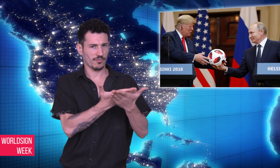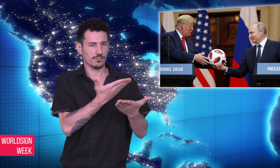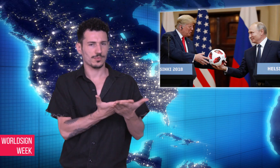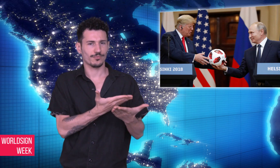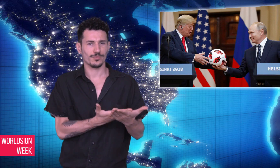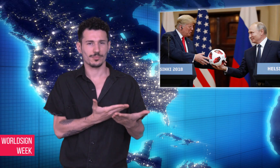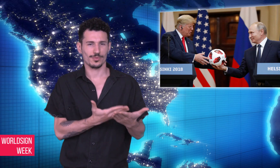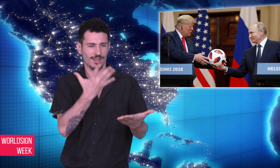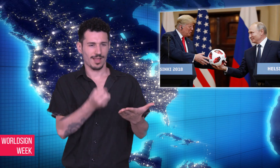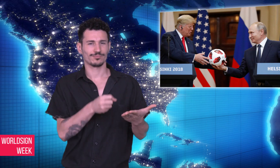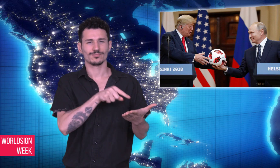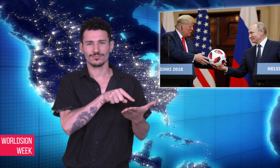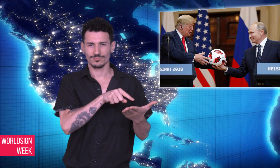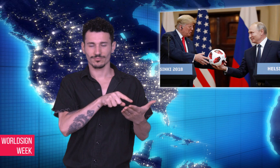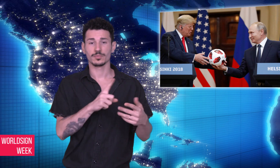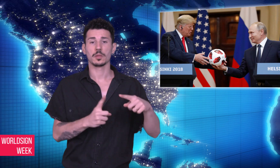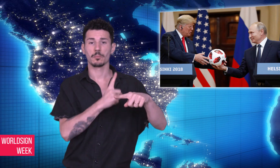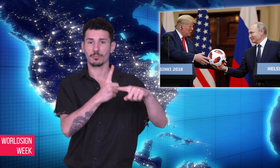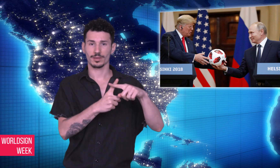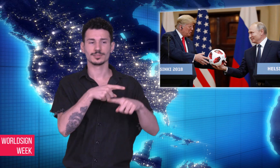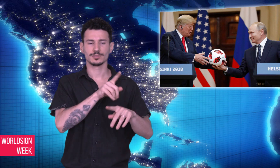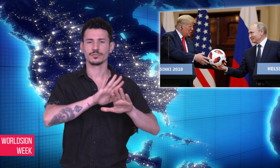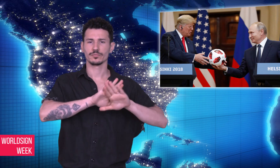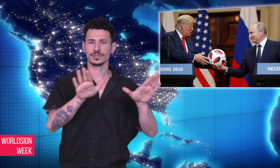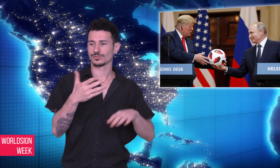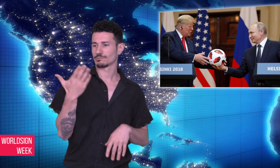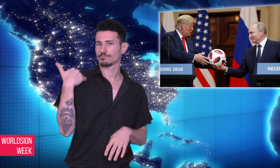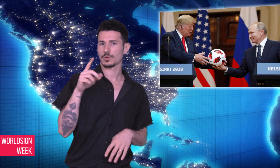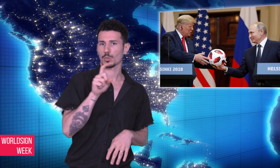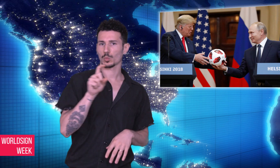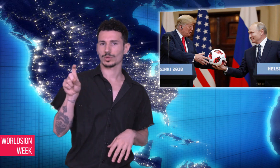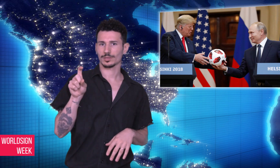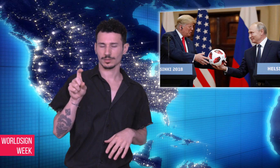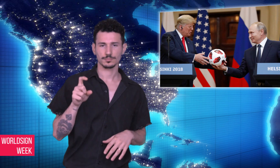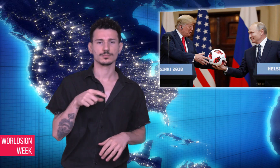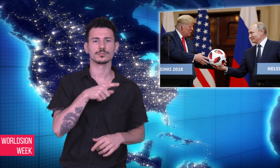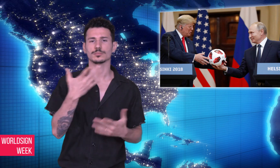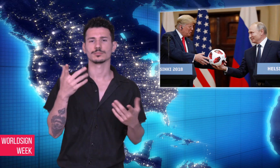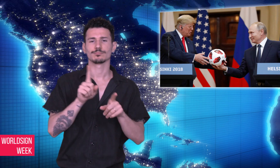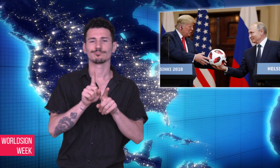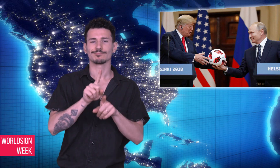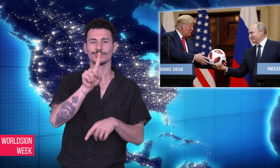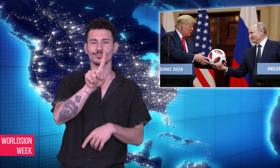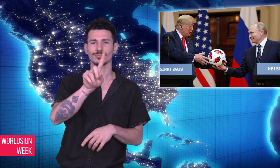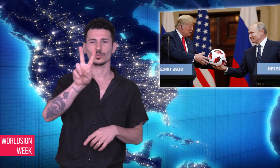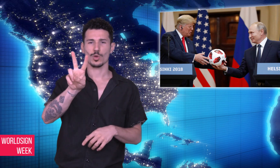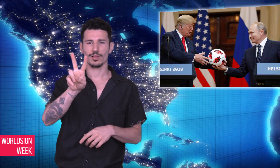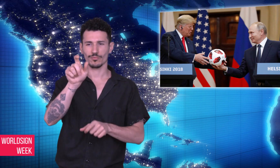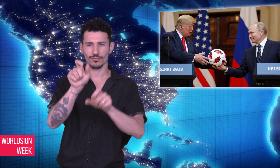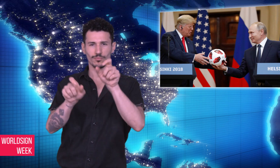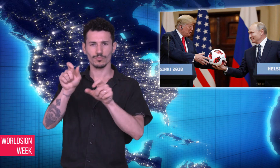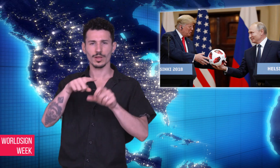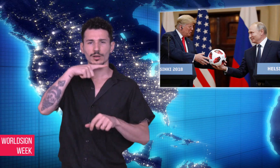presented from U.S. intelligence agencies and especially last week’s